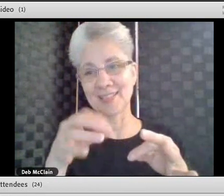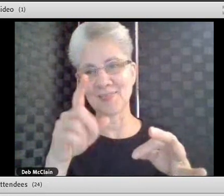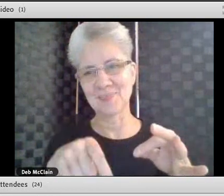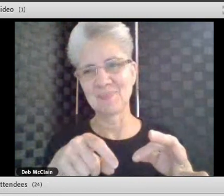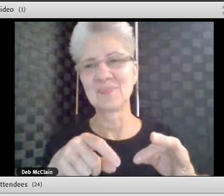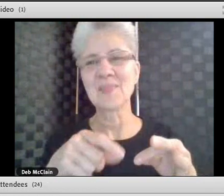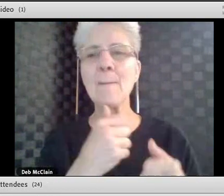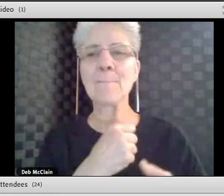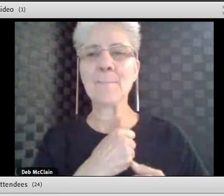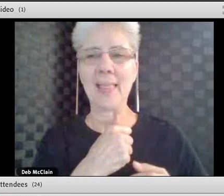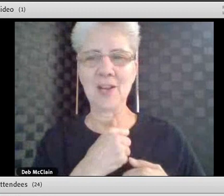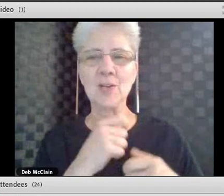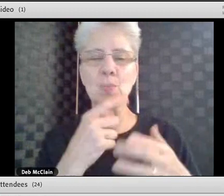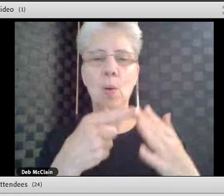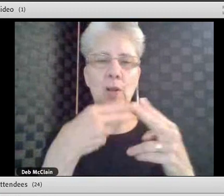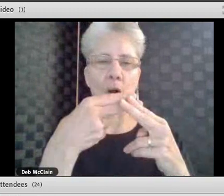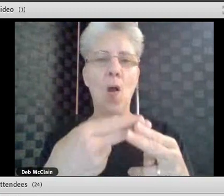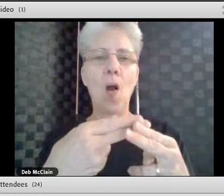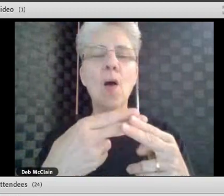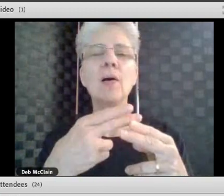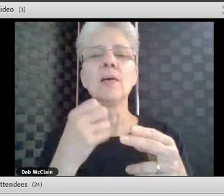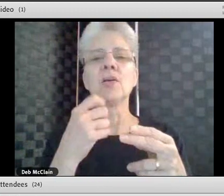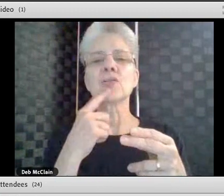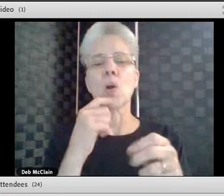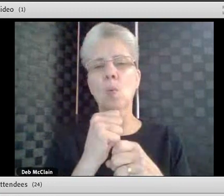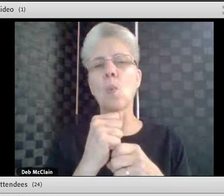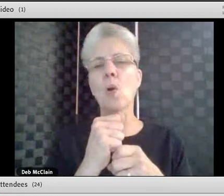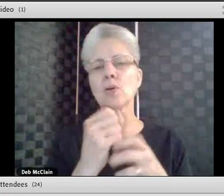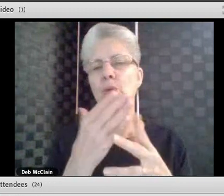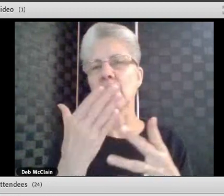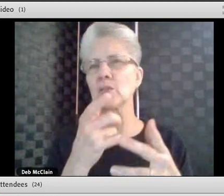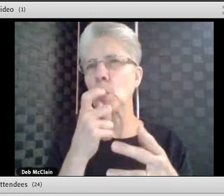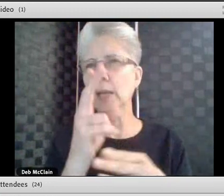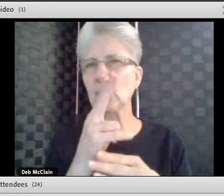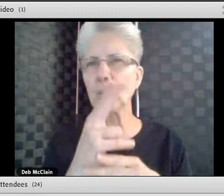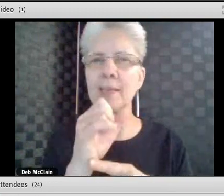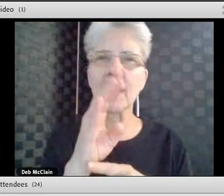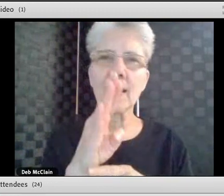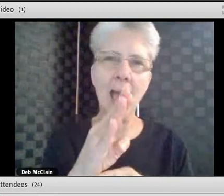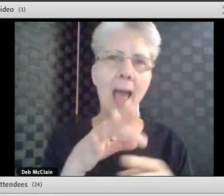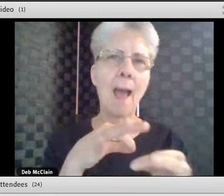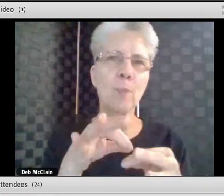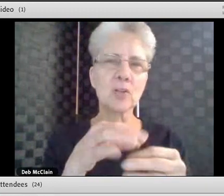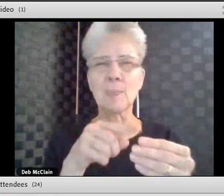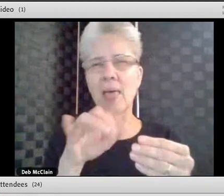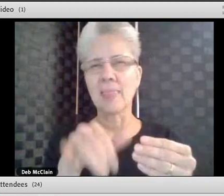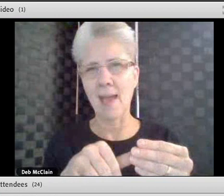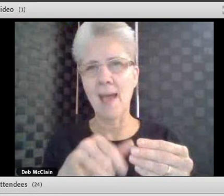They've got their instructions. Military instructions is what we call them, and so it works through things like who can use the lab,